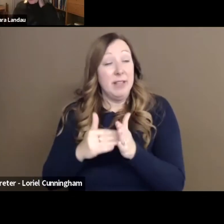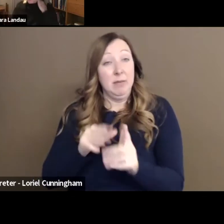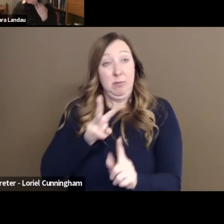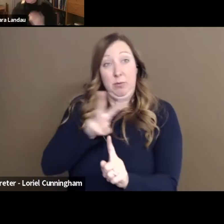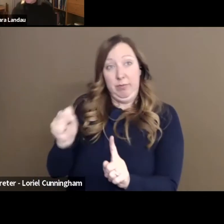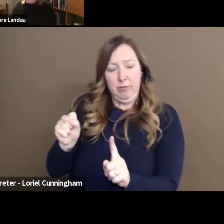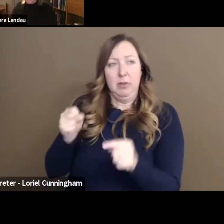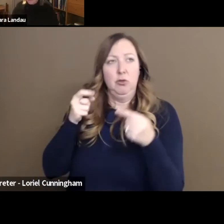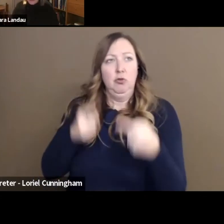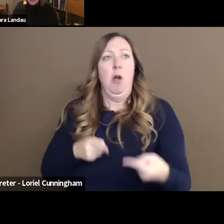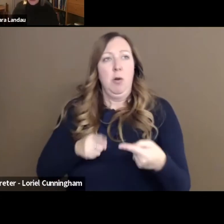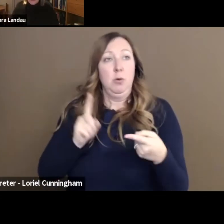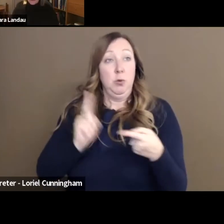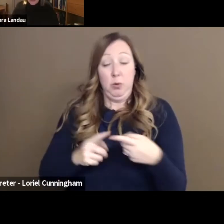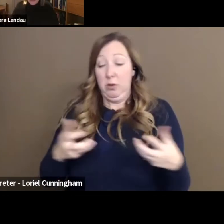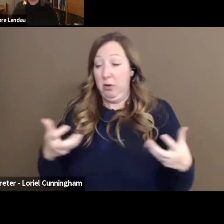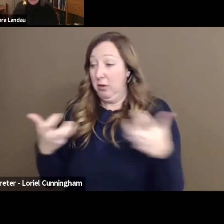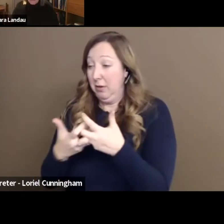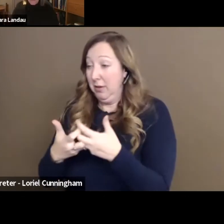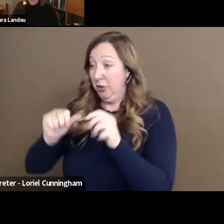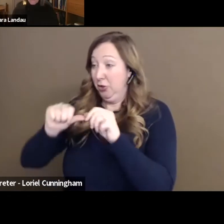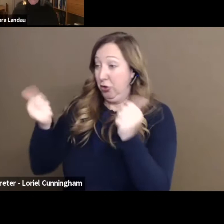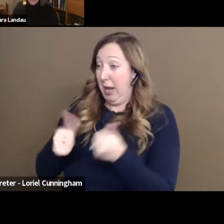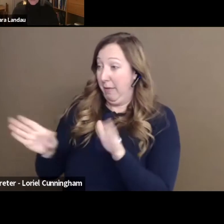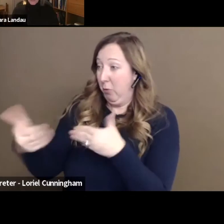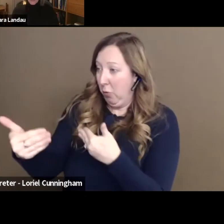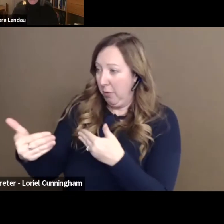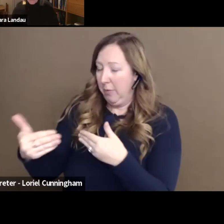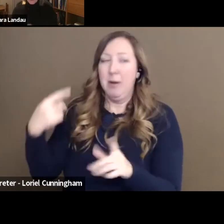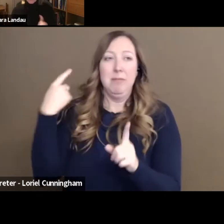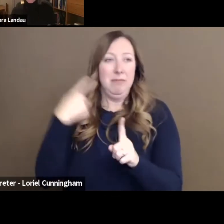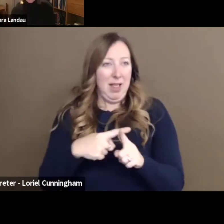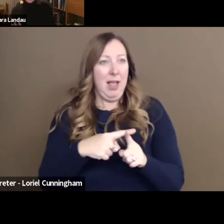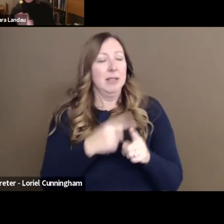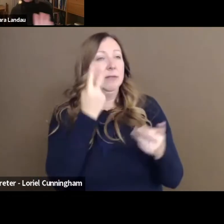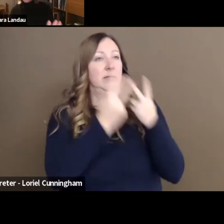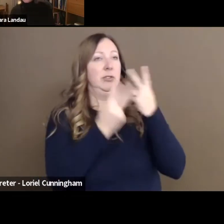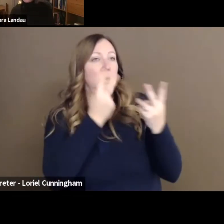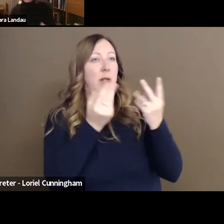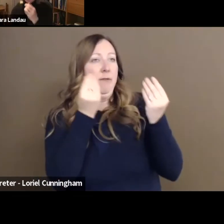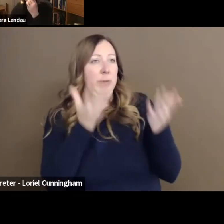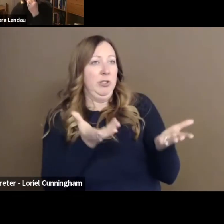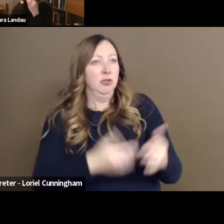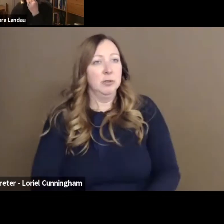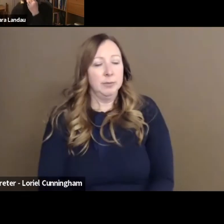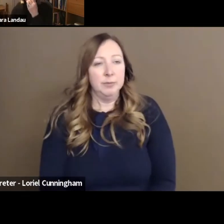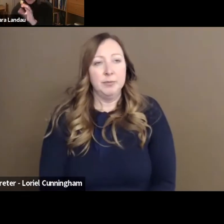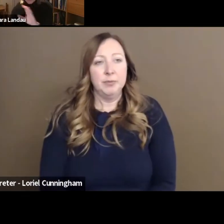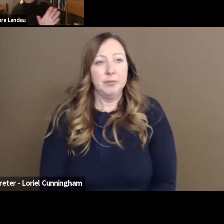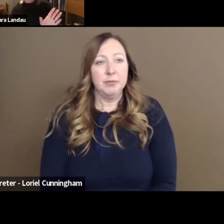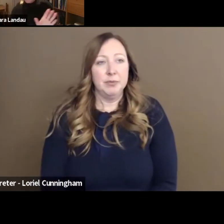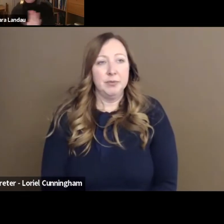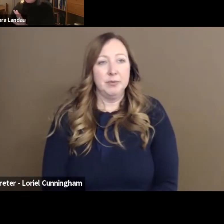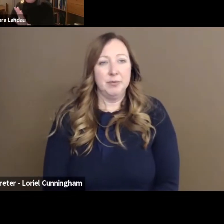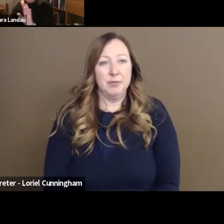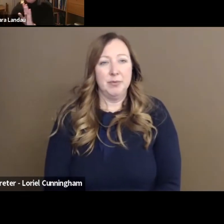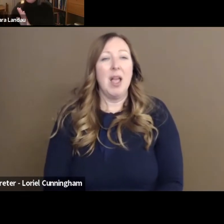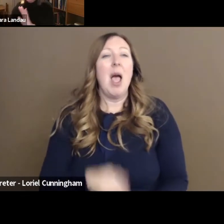you a few experiments that demonstrate that um i'm going to pass this uh slide just